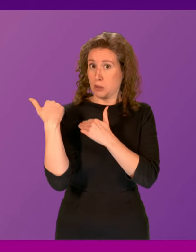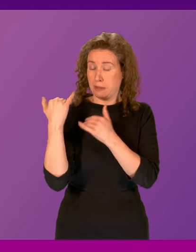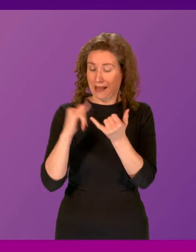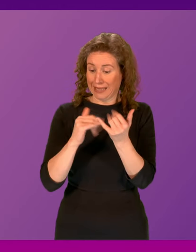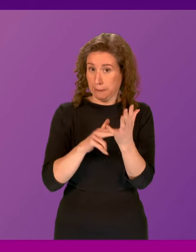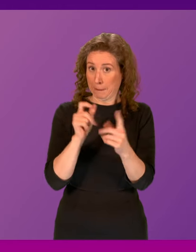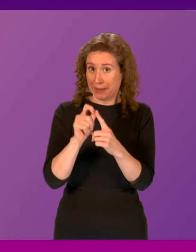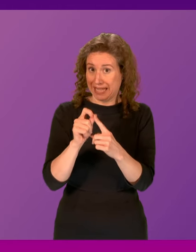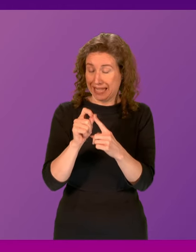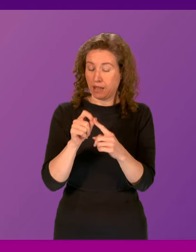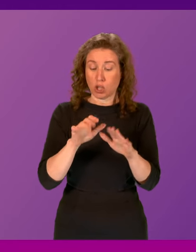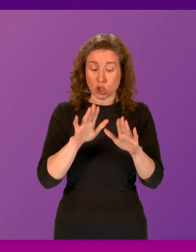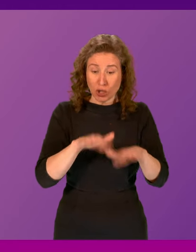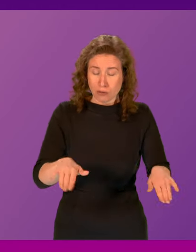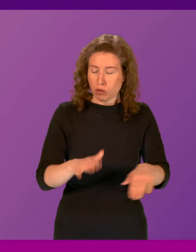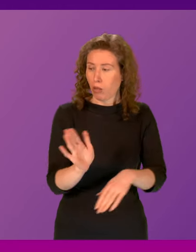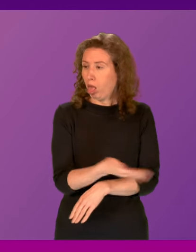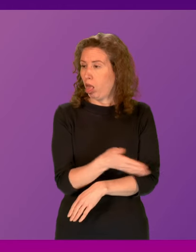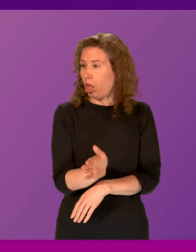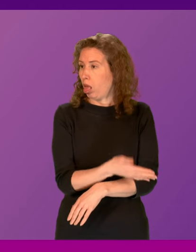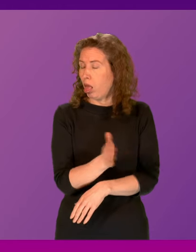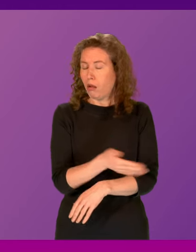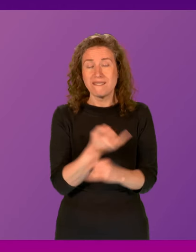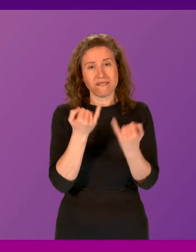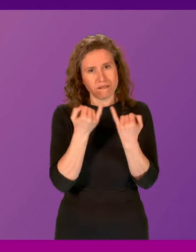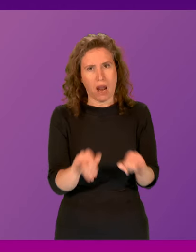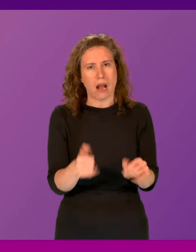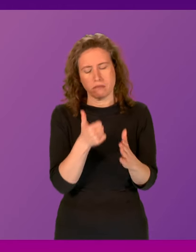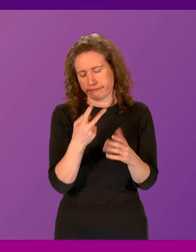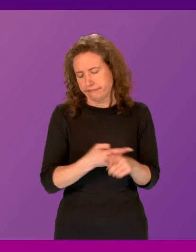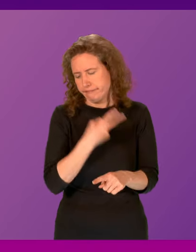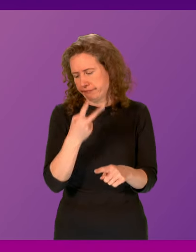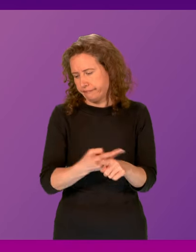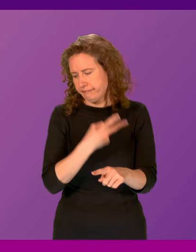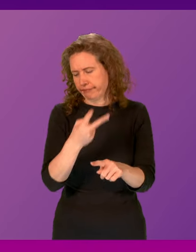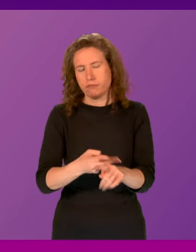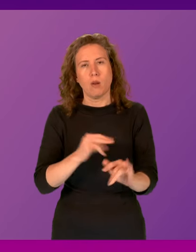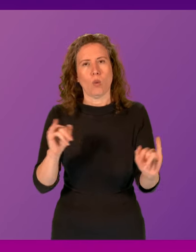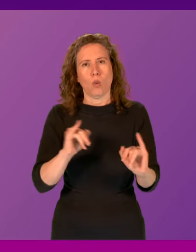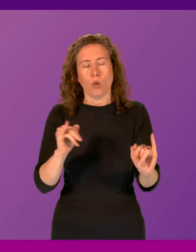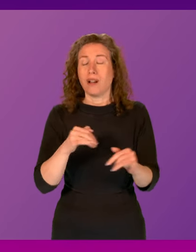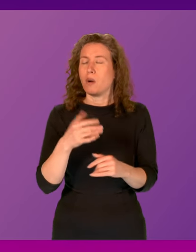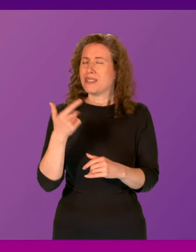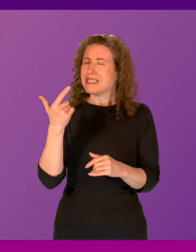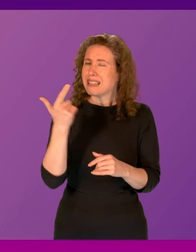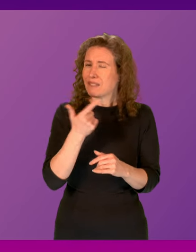Government, children are being failed, with catastrophic consequences. After 17 years of